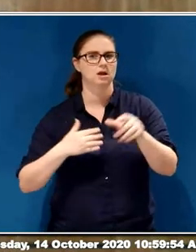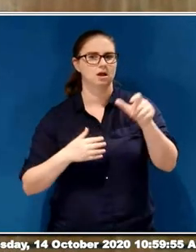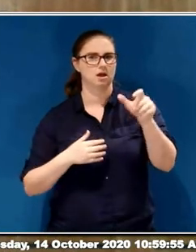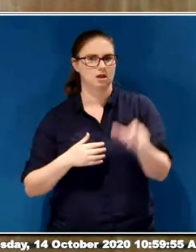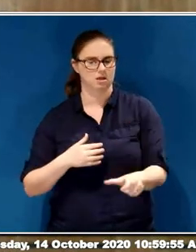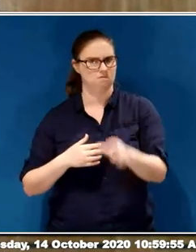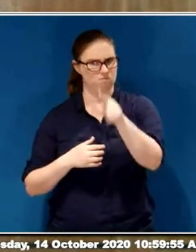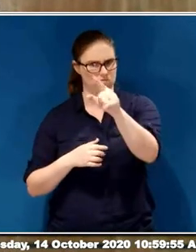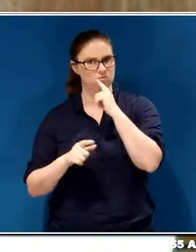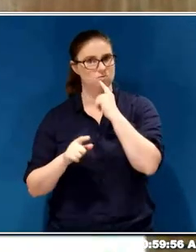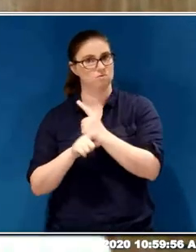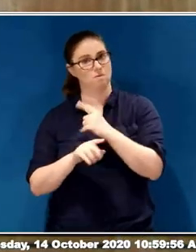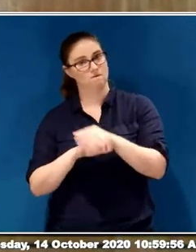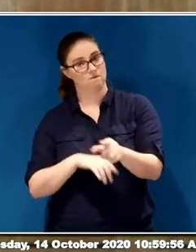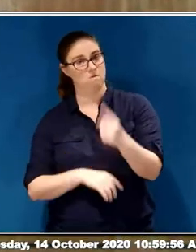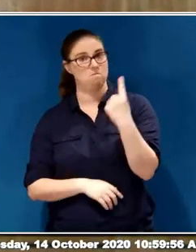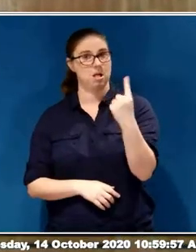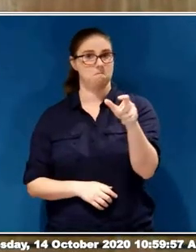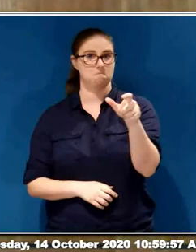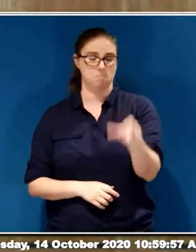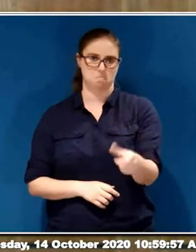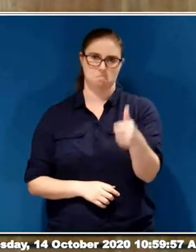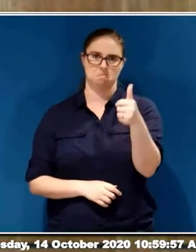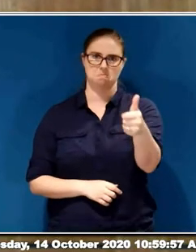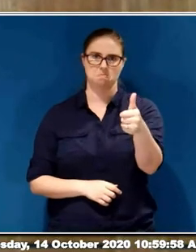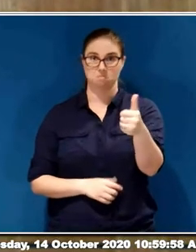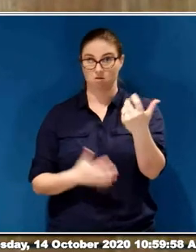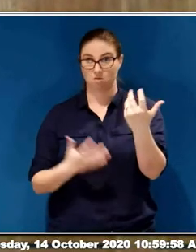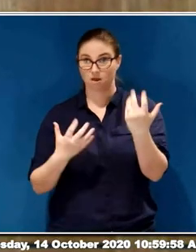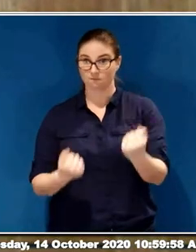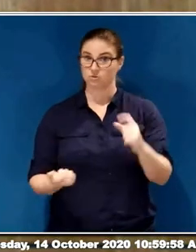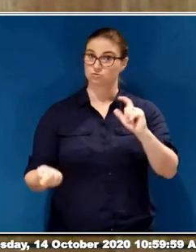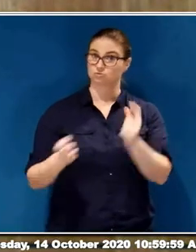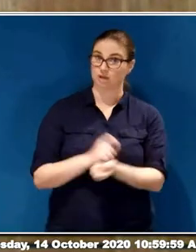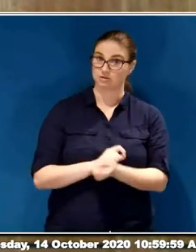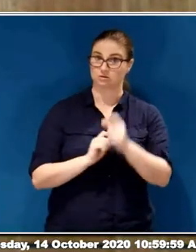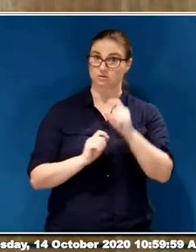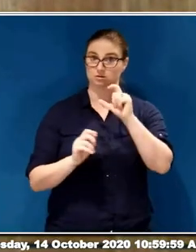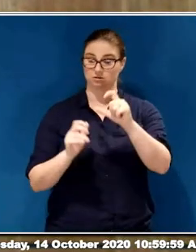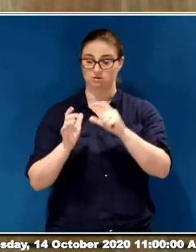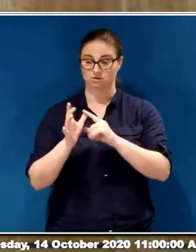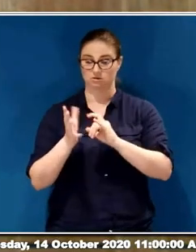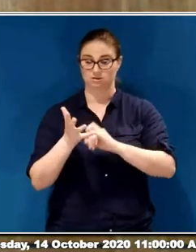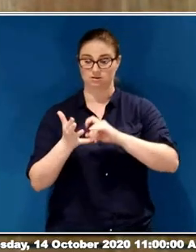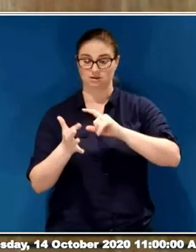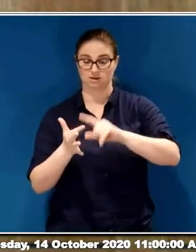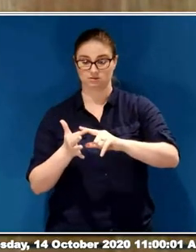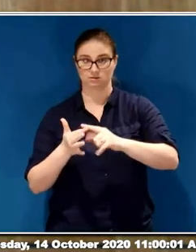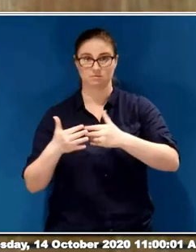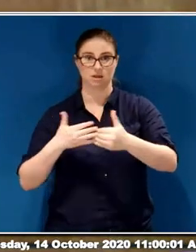Was there a change in case manager and what impact do you think that had? There were many changes in case managers.